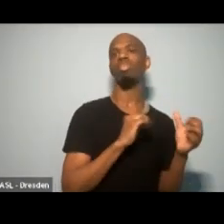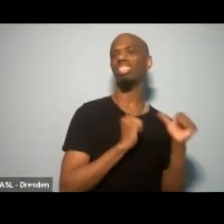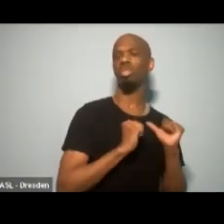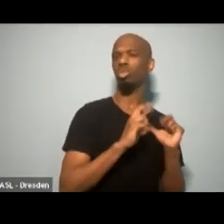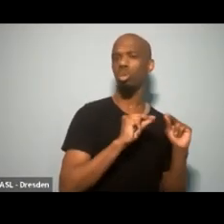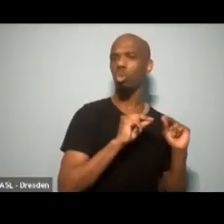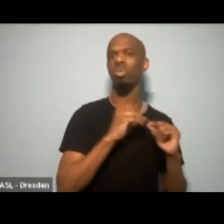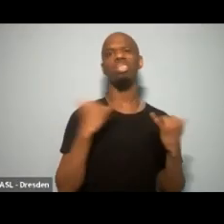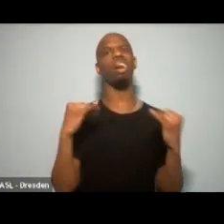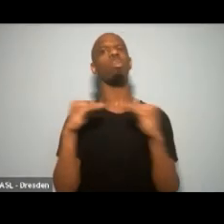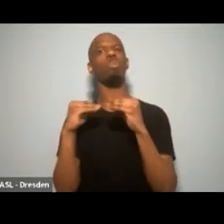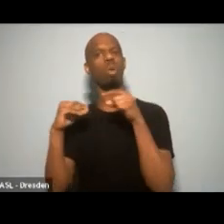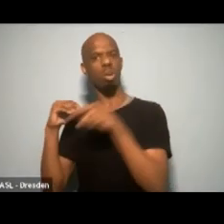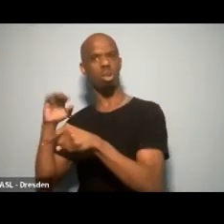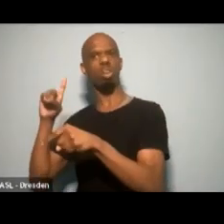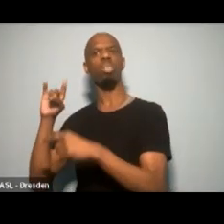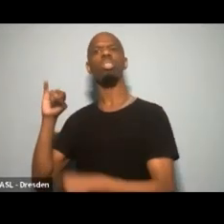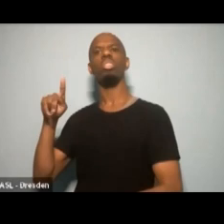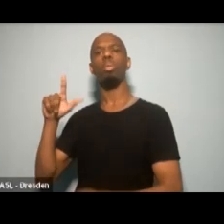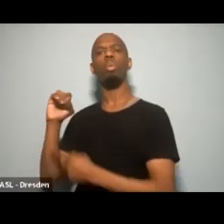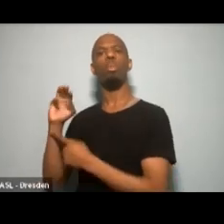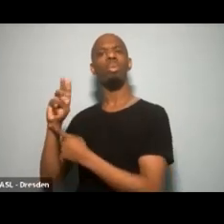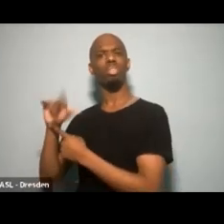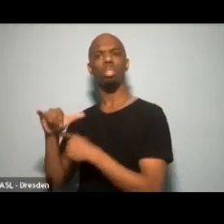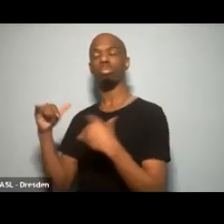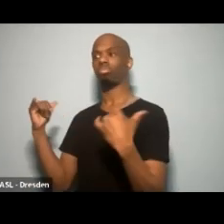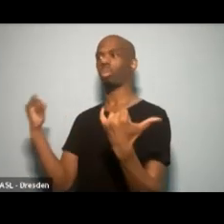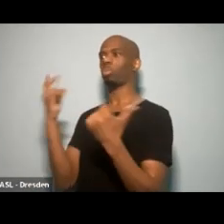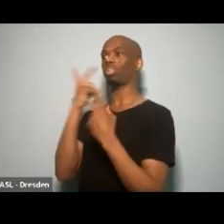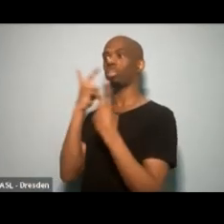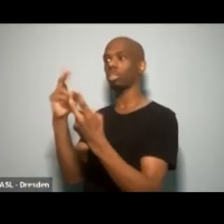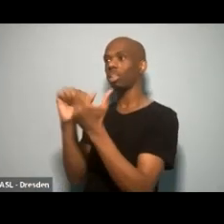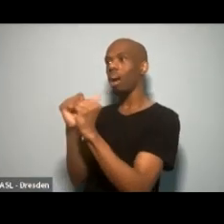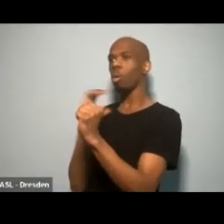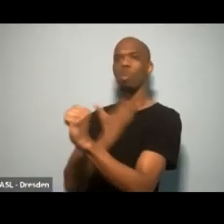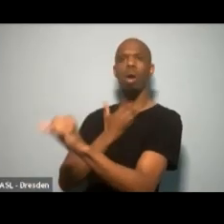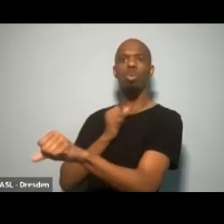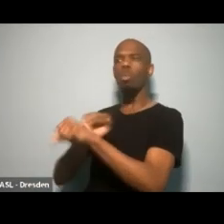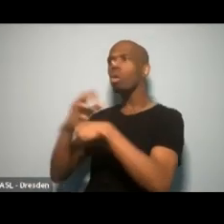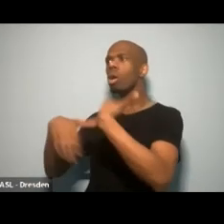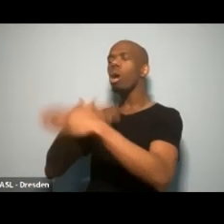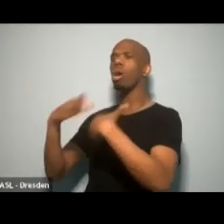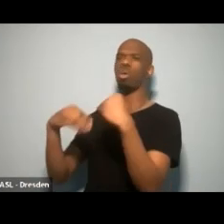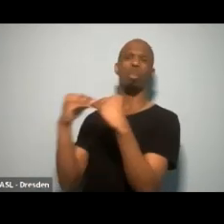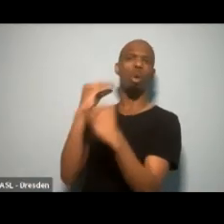So these are avenues by which cultural performances and creative practice can be re-centered